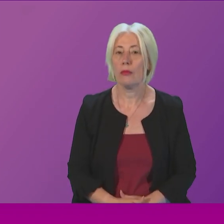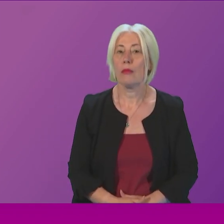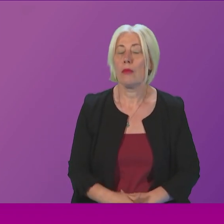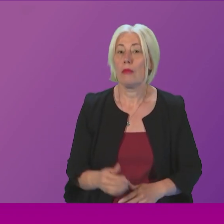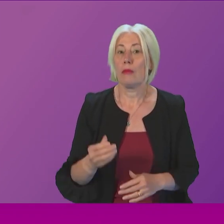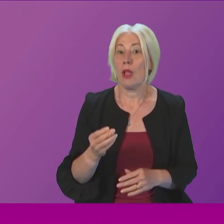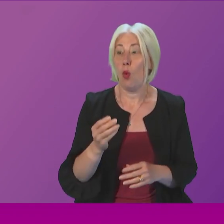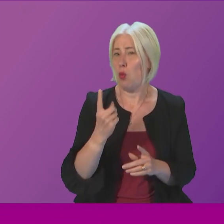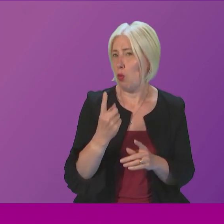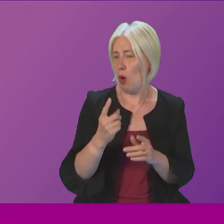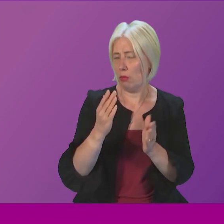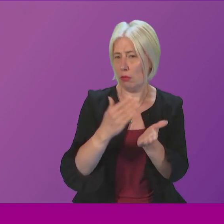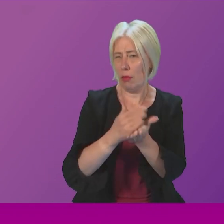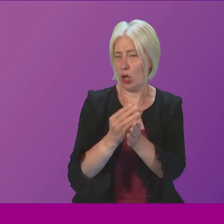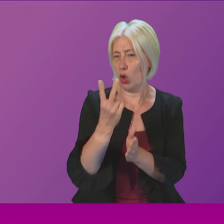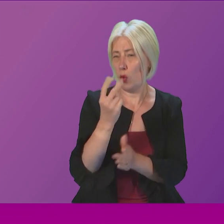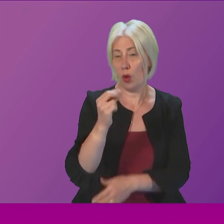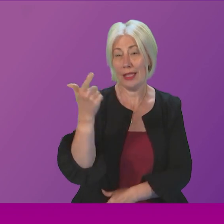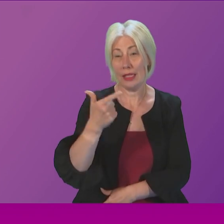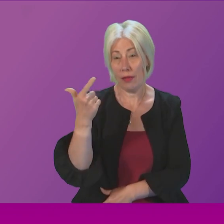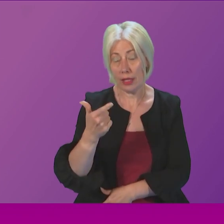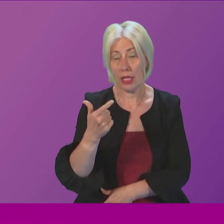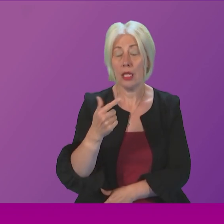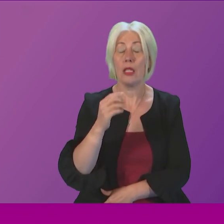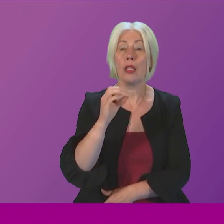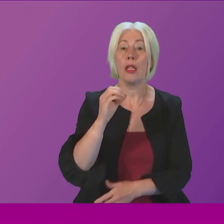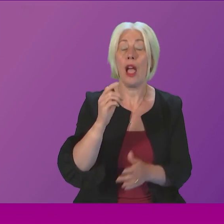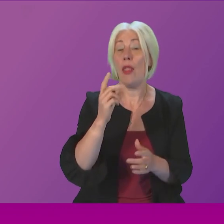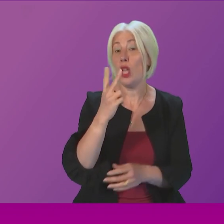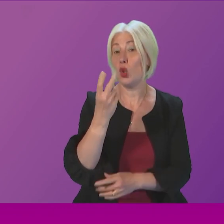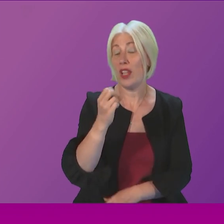opened in September 2017 and August 2021 respectively.